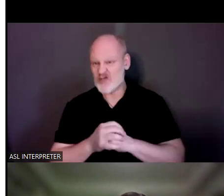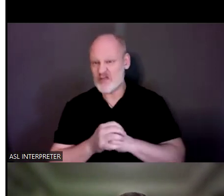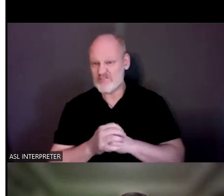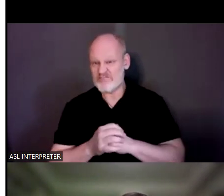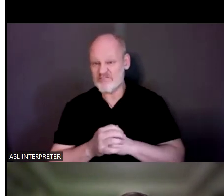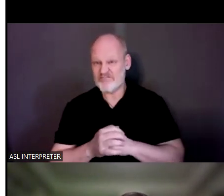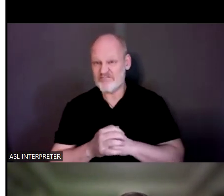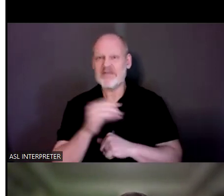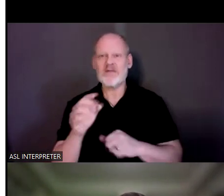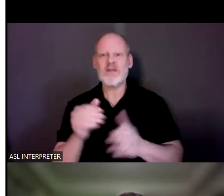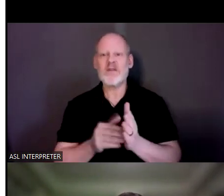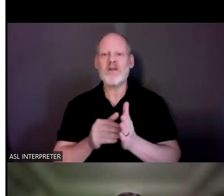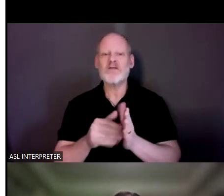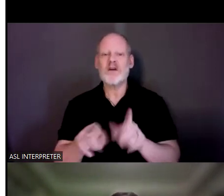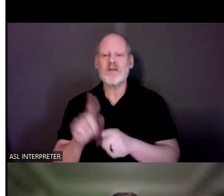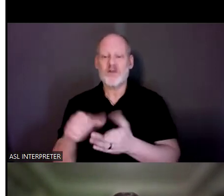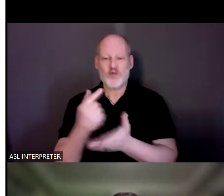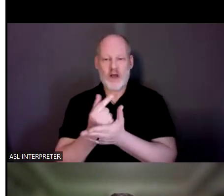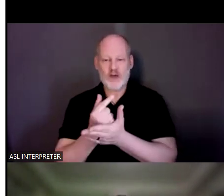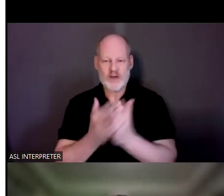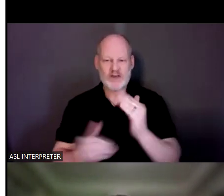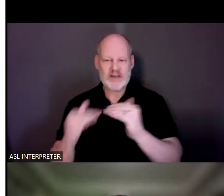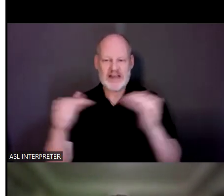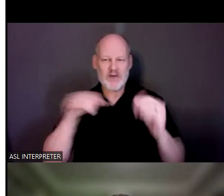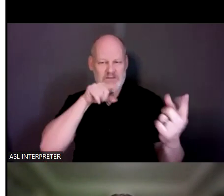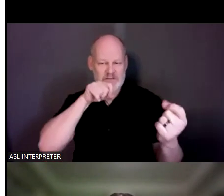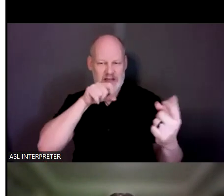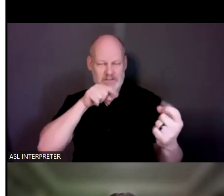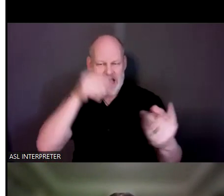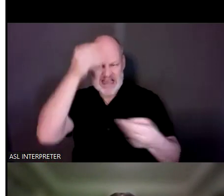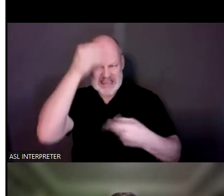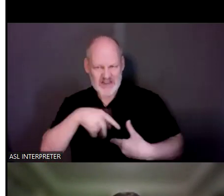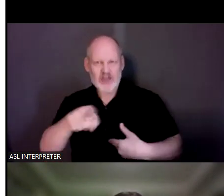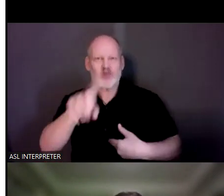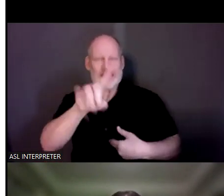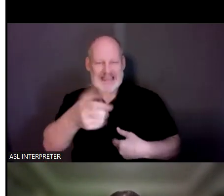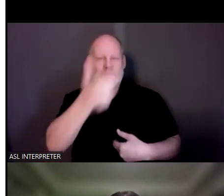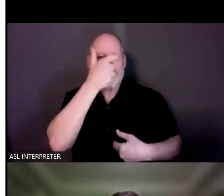graduation Equity uh feedback survey just to signal to us that you watched the video and then